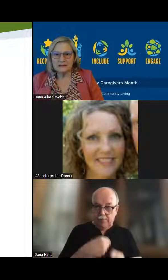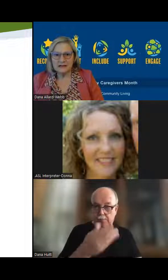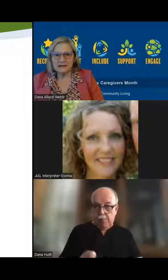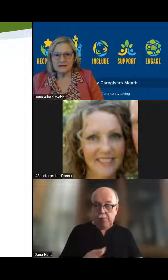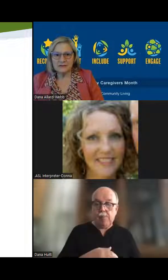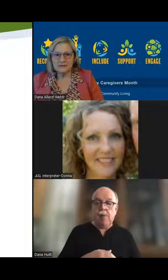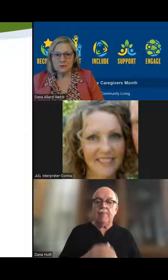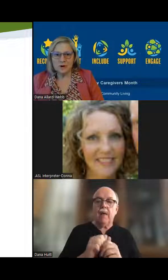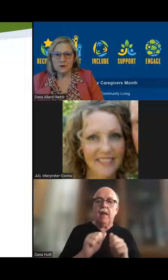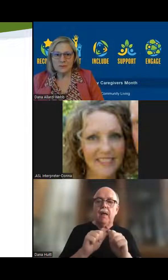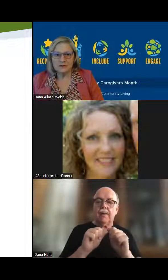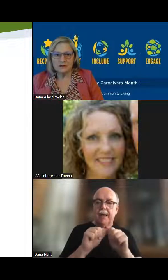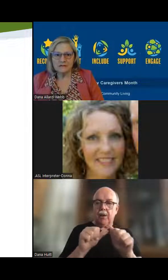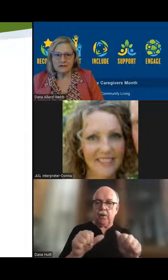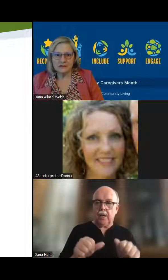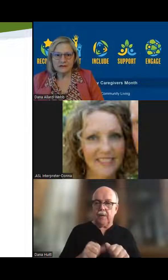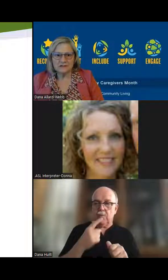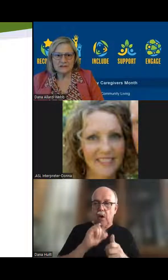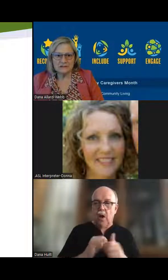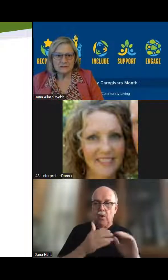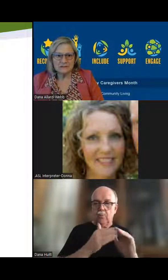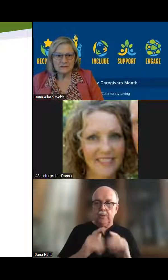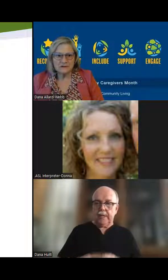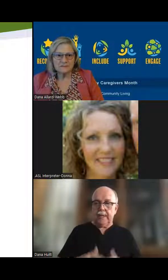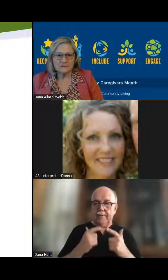I think Everett High School is going to be offering it again in the spring, so they're going to continue